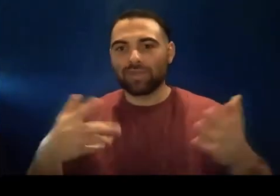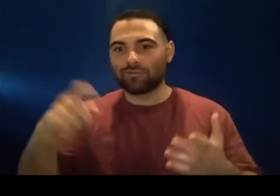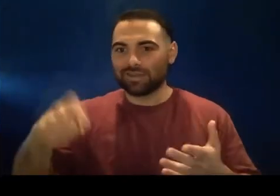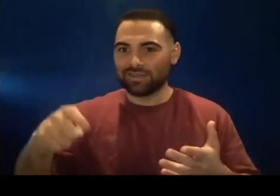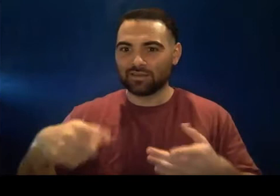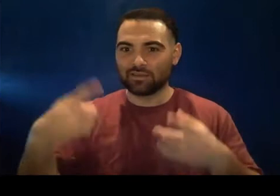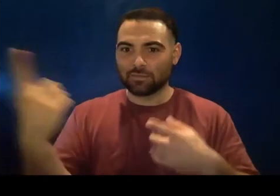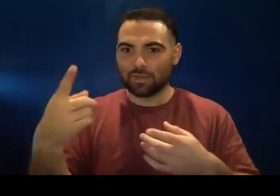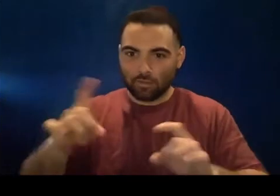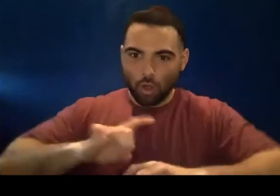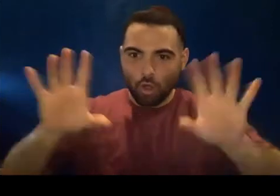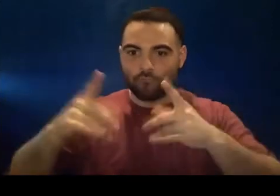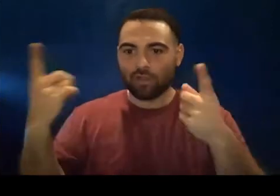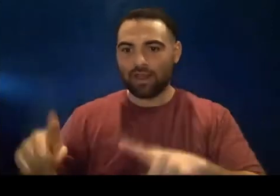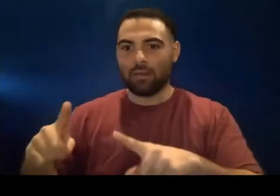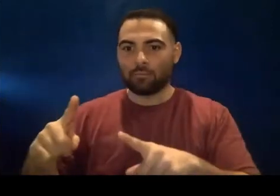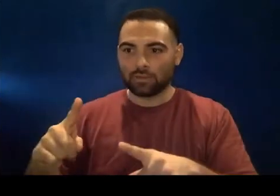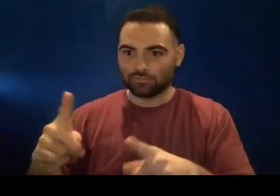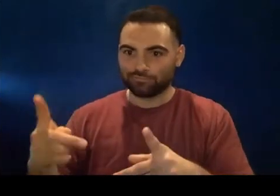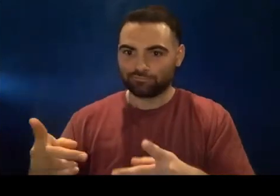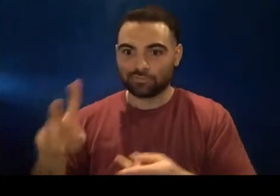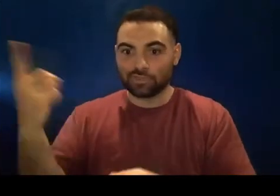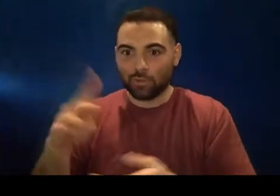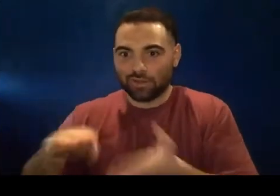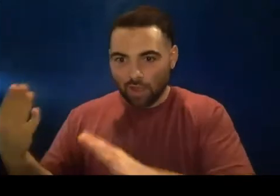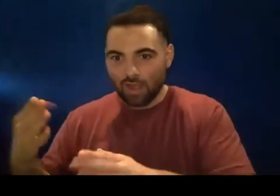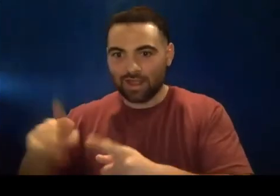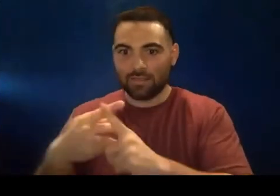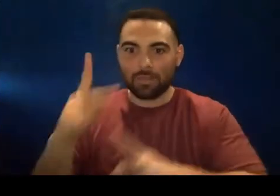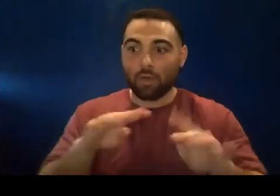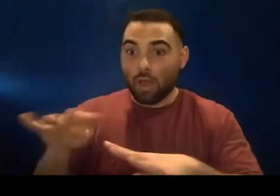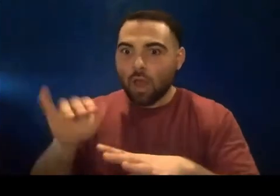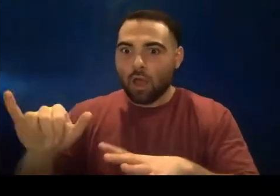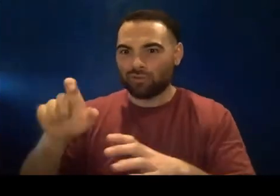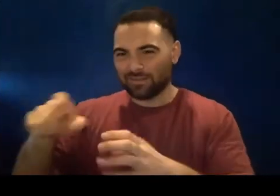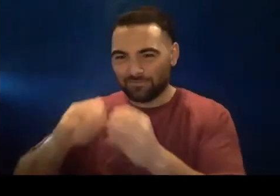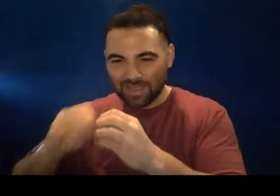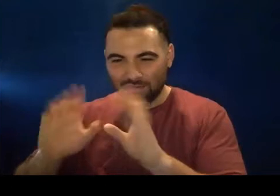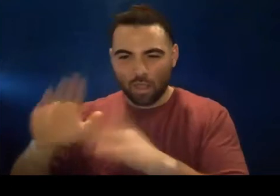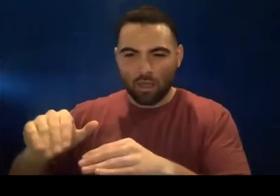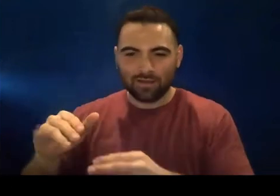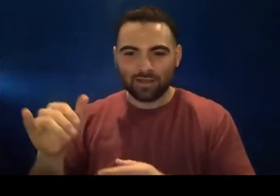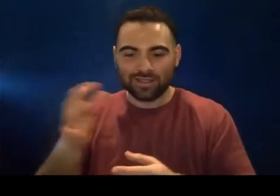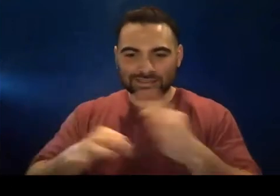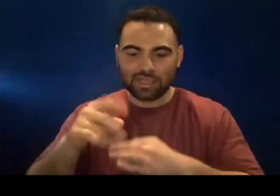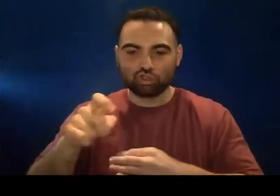for people to take notice. And as we look at the accessibility issues, as we look at the number of stations